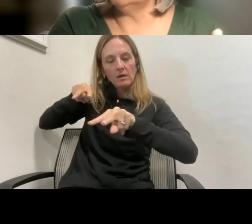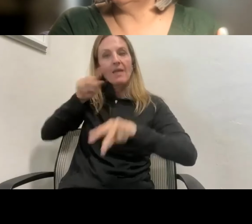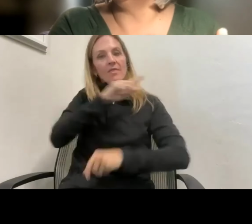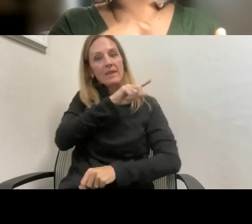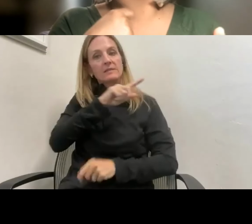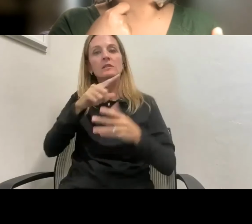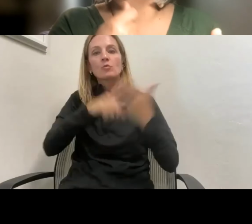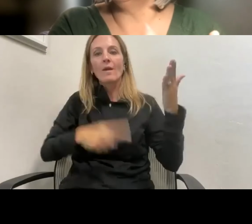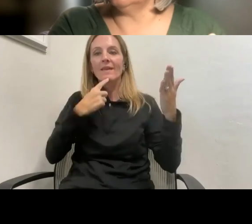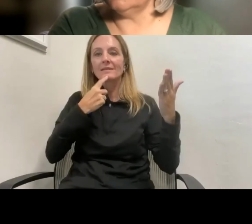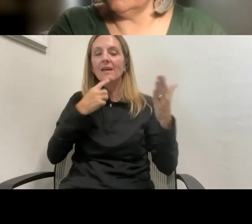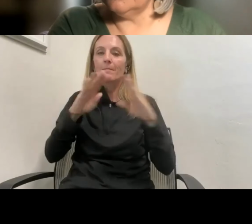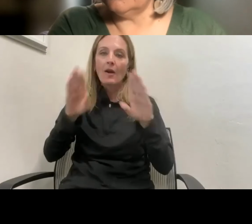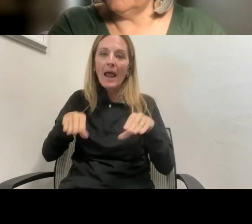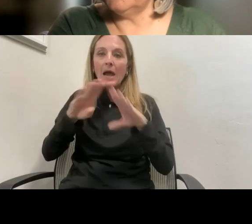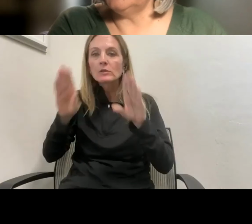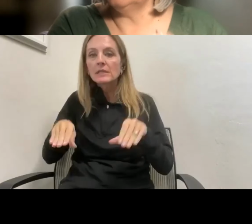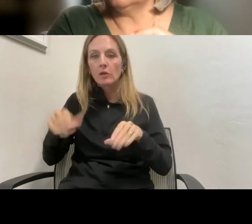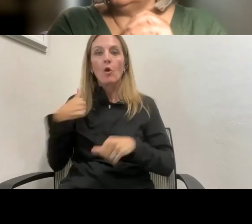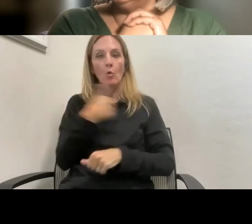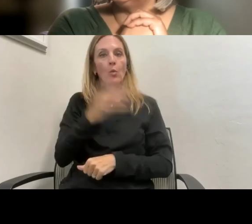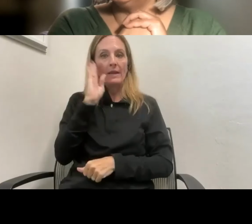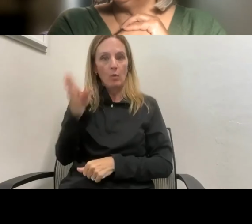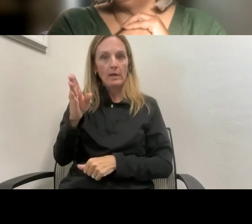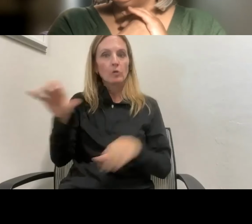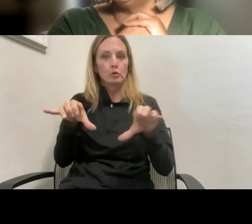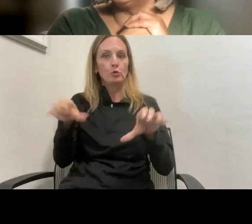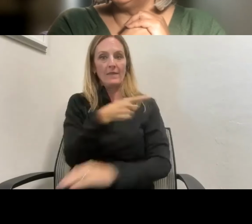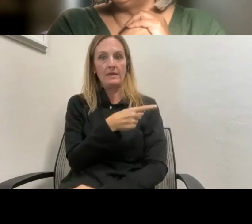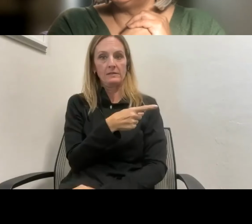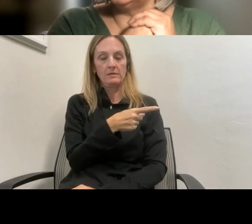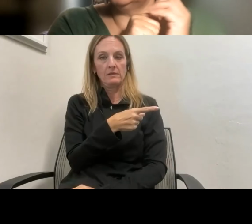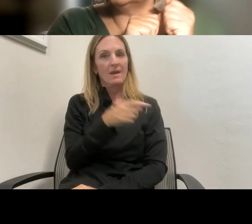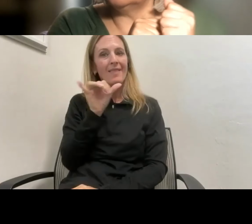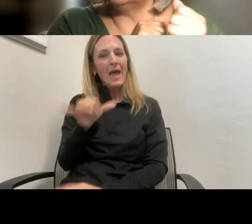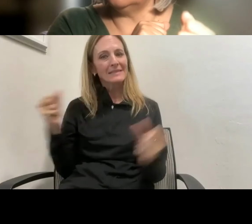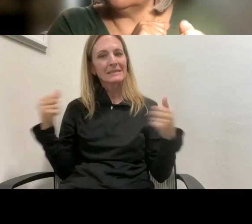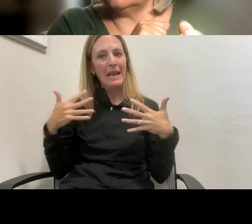so this is what we're gonna do. And so that's a bit scary to take that step forward.